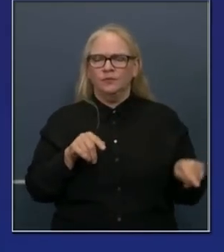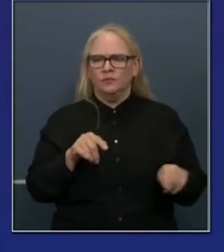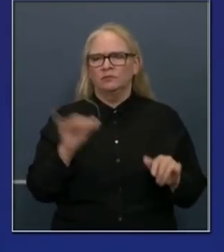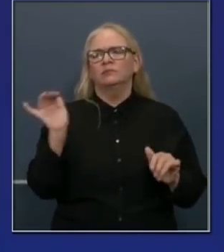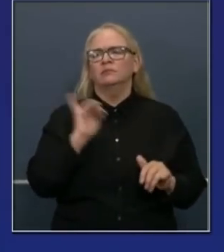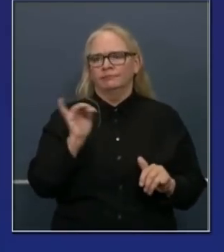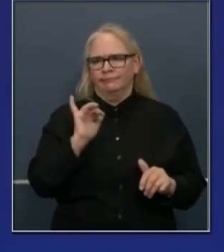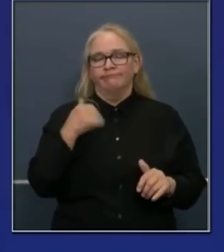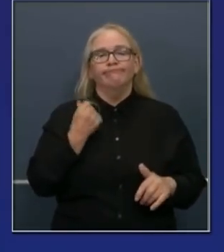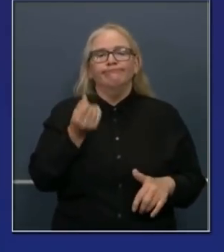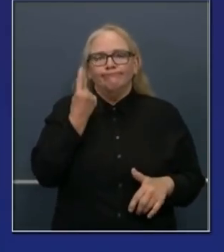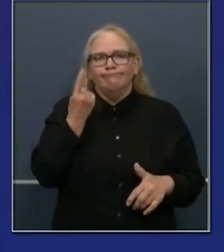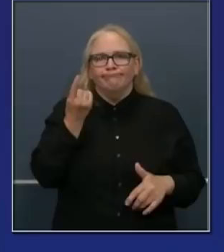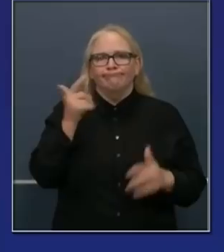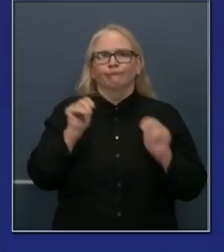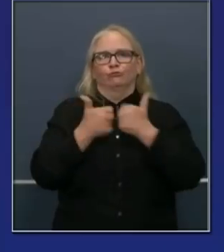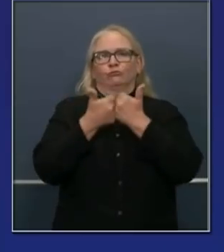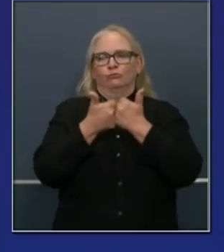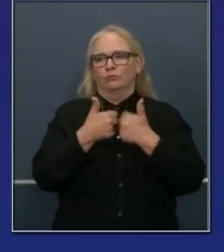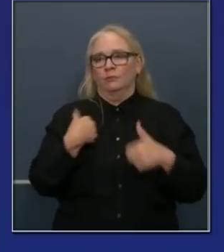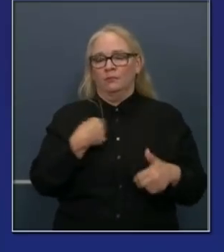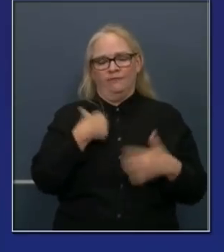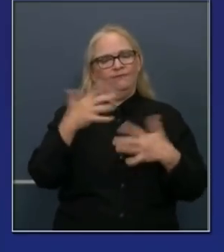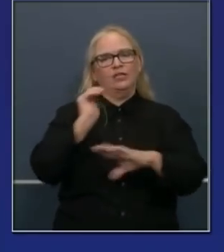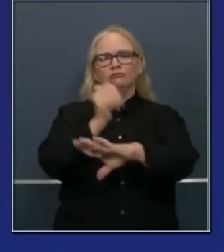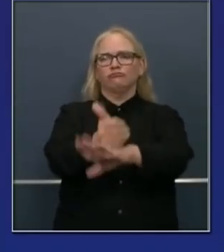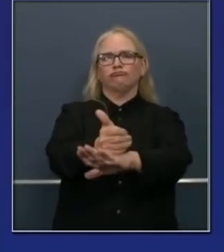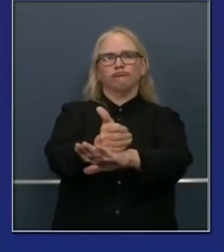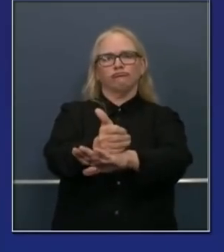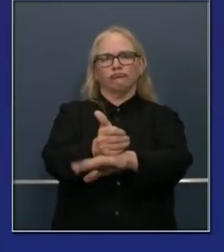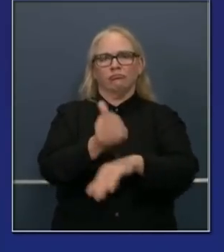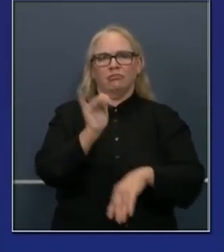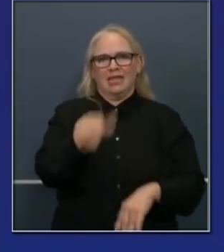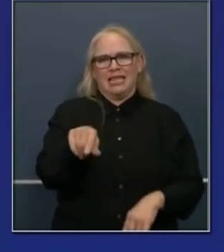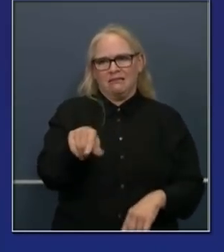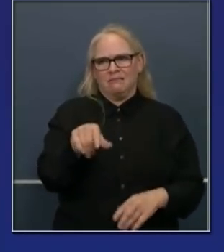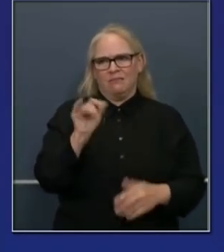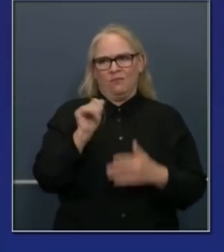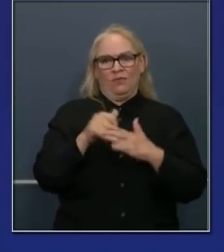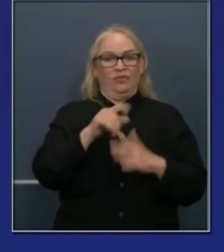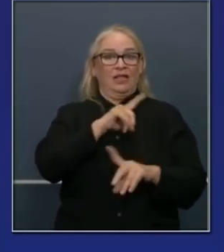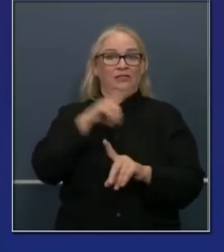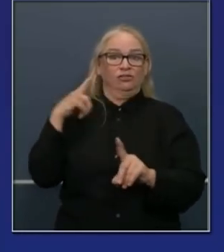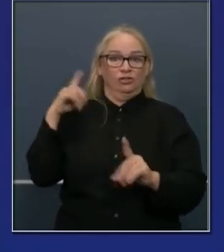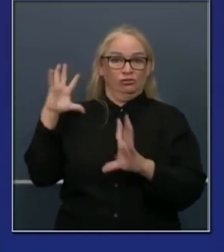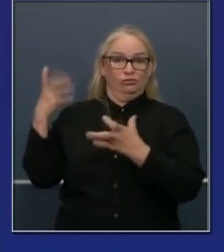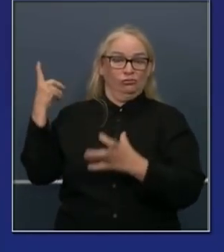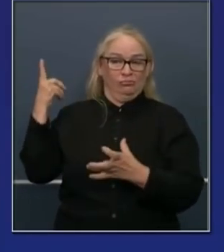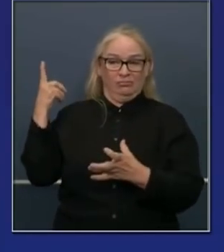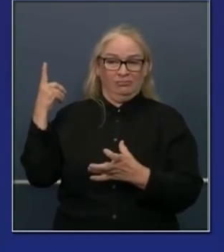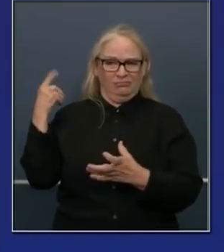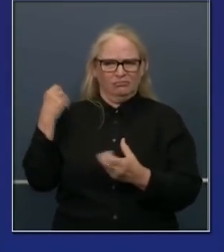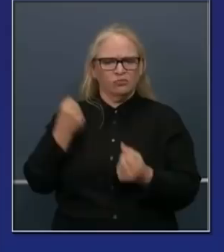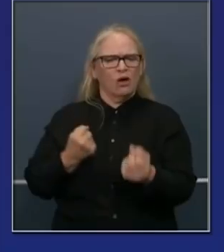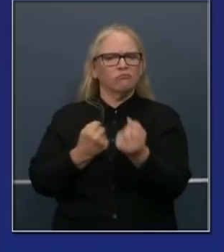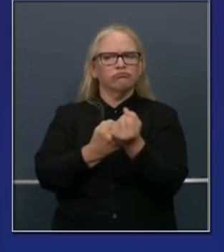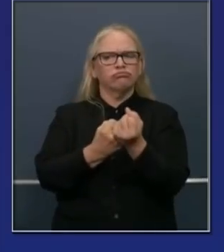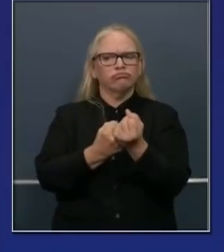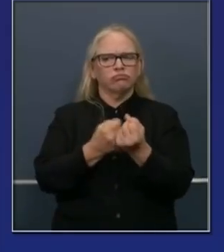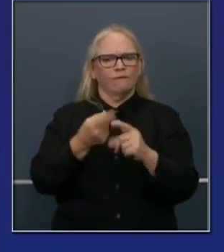DISABILITIES AND THOSE THAT HAVE SPECIAL NEEDS AND THE LIKE. LOOK, THAT FOUNDATION IS LAID